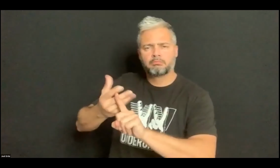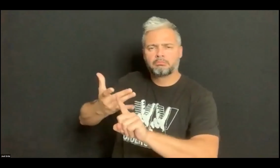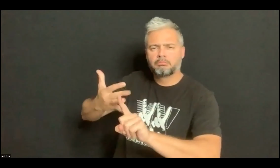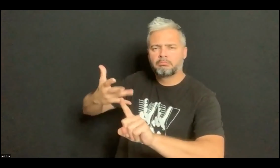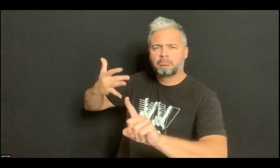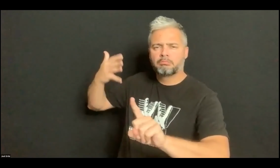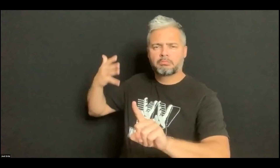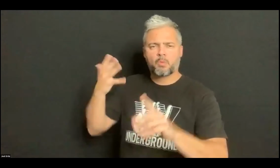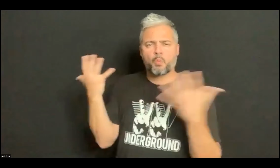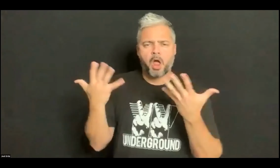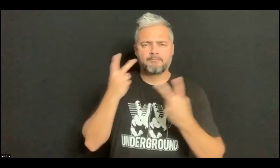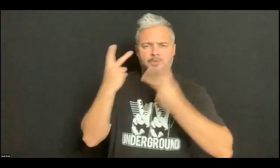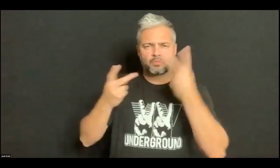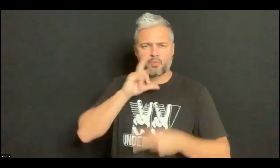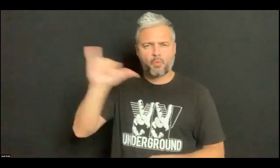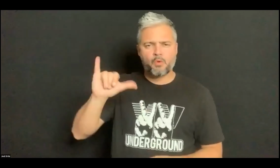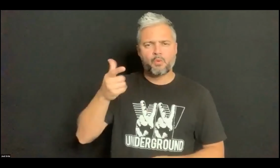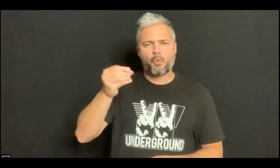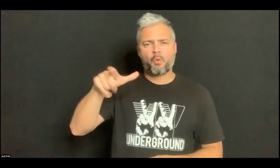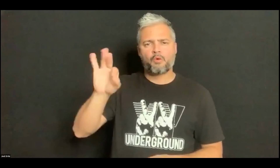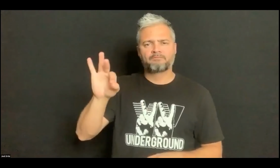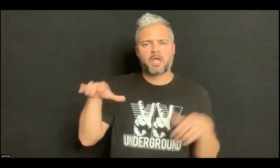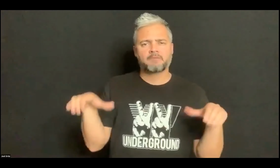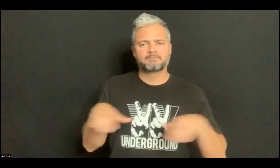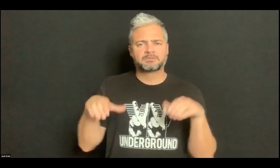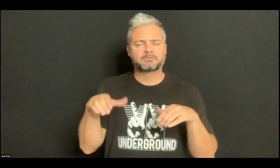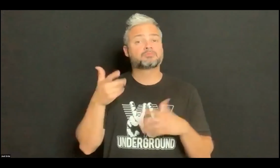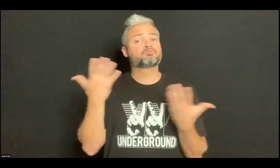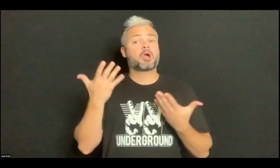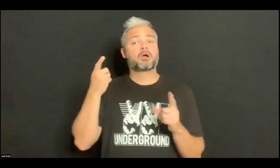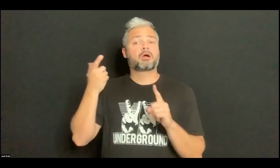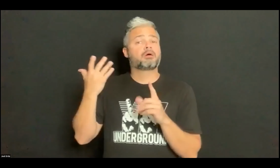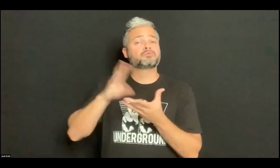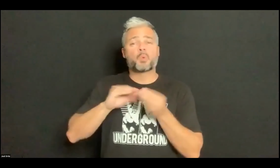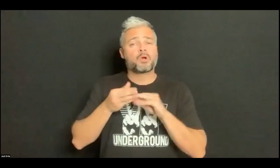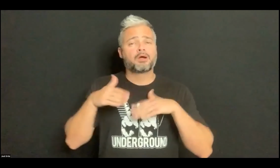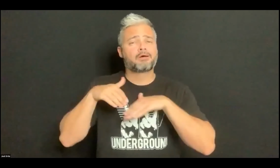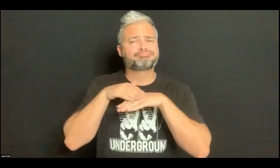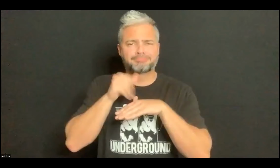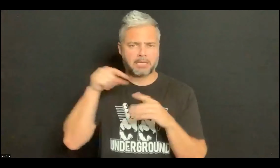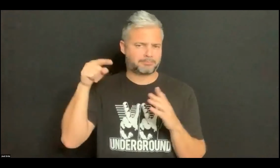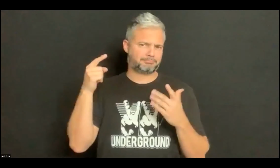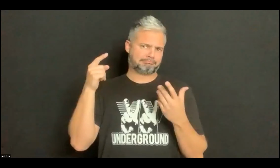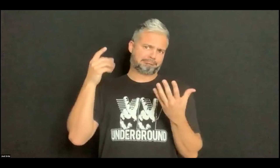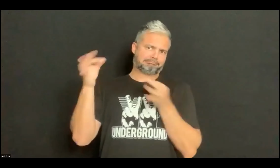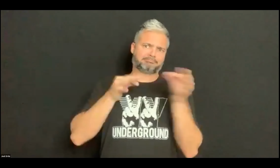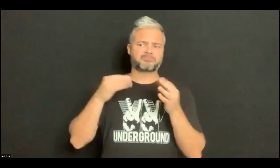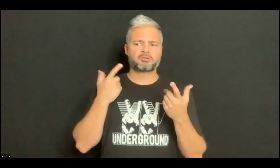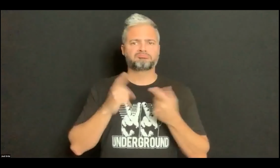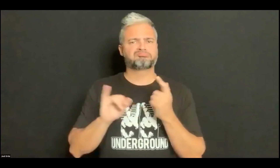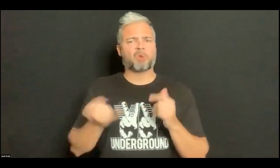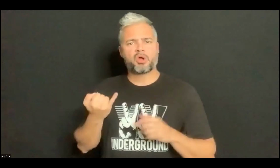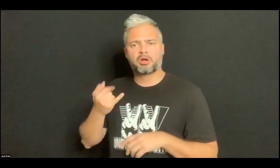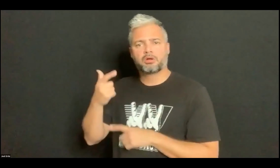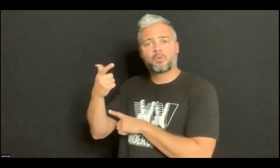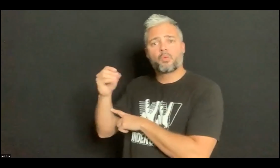But again, we're going to add the gestures and expand on everything. And we're going to show the action.